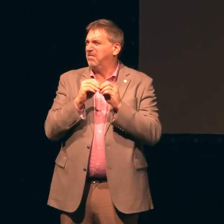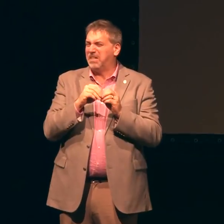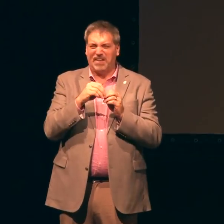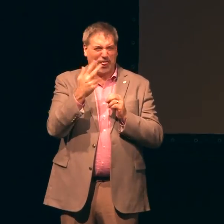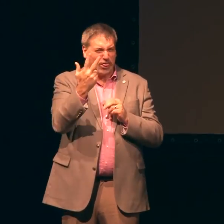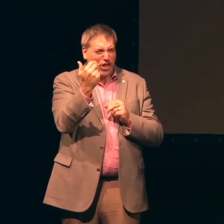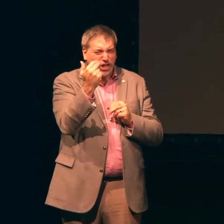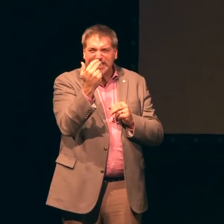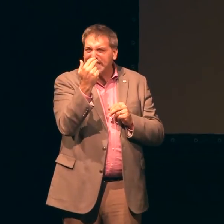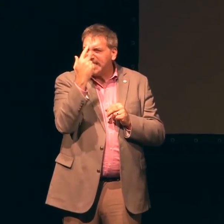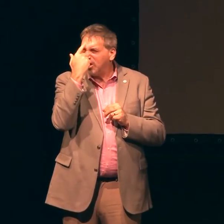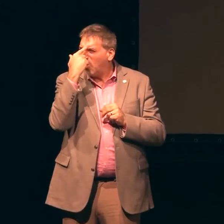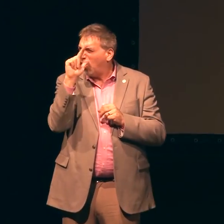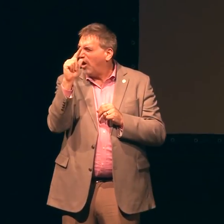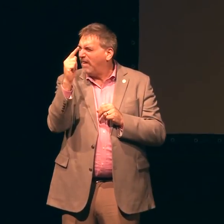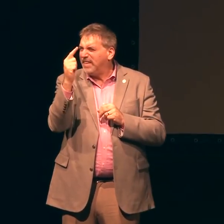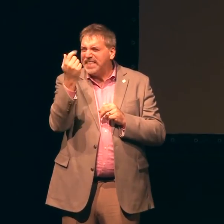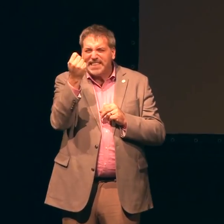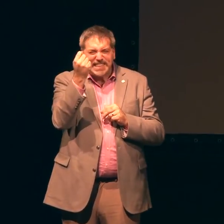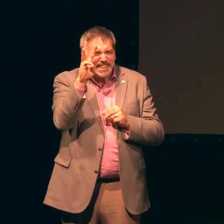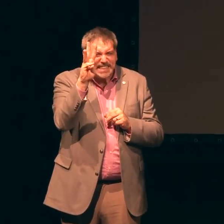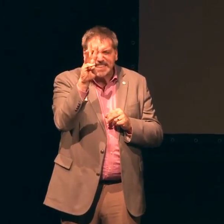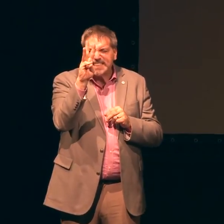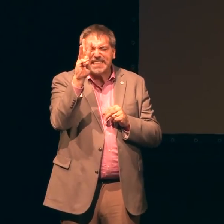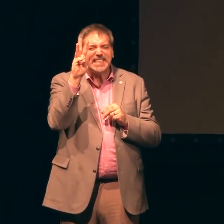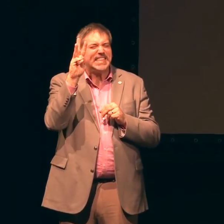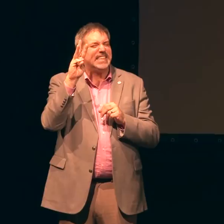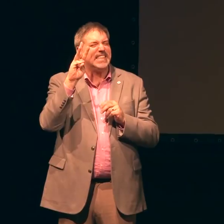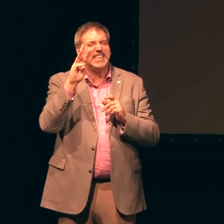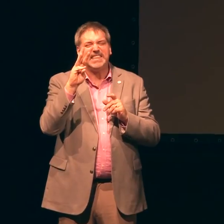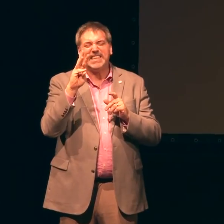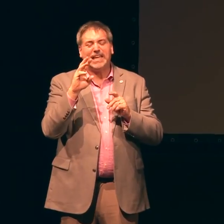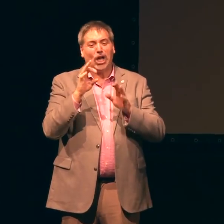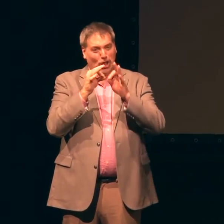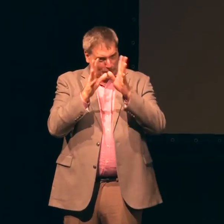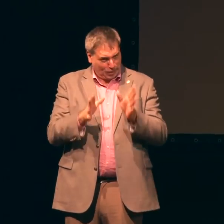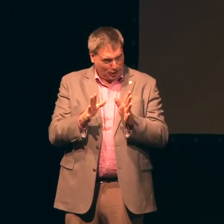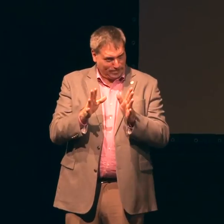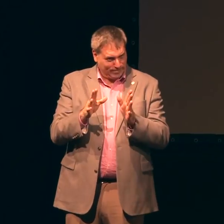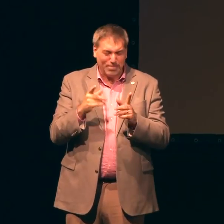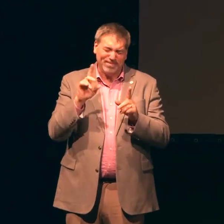these particular inmates, I think there were 13 or